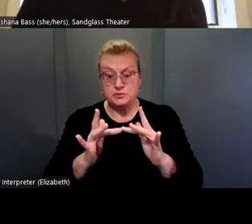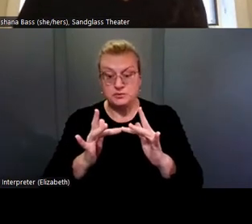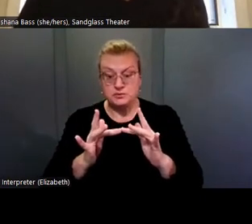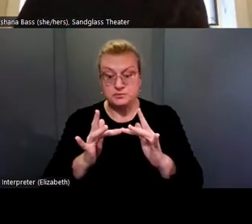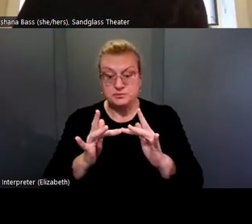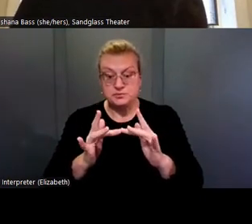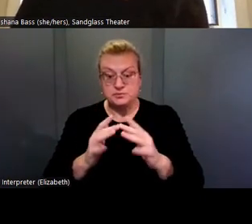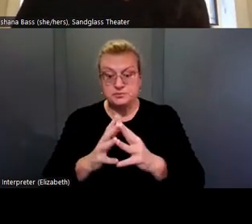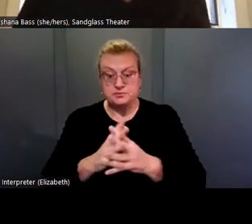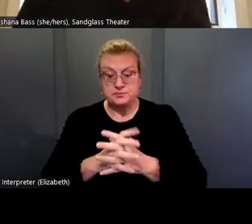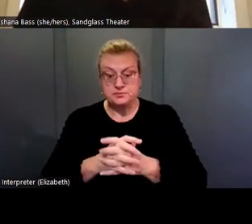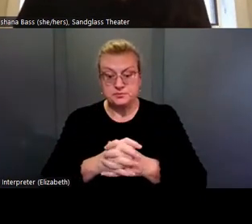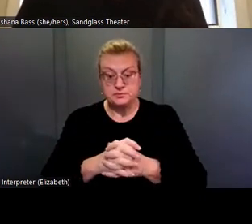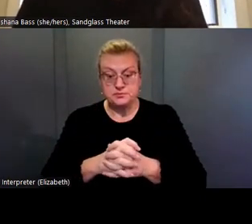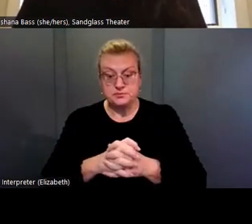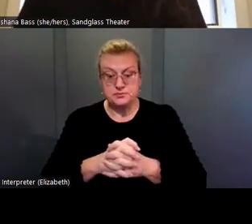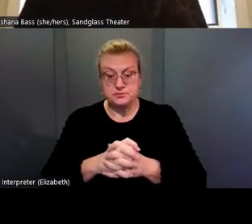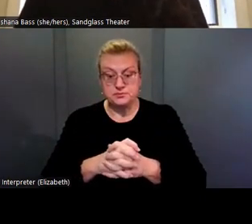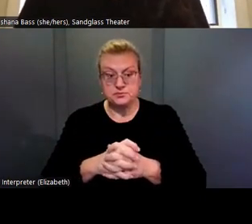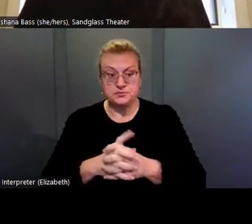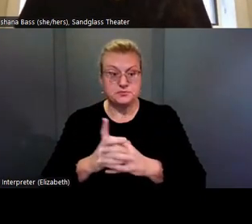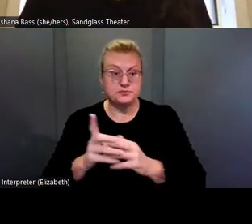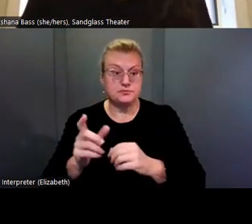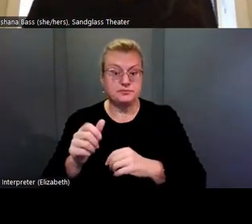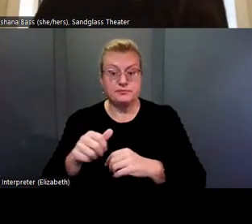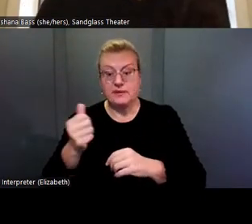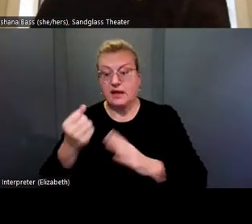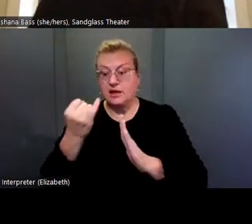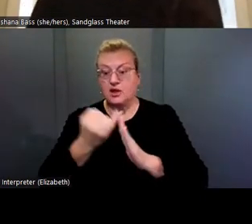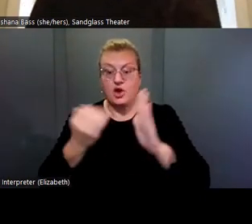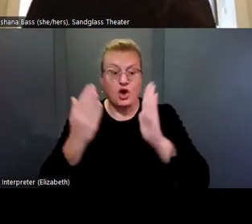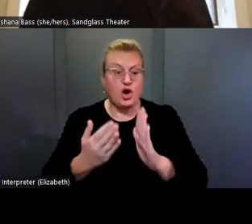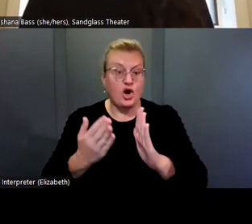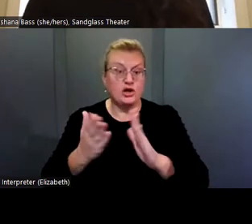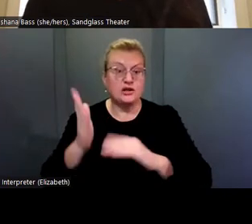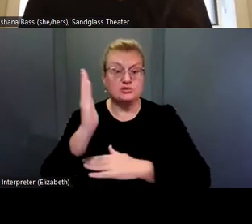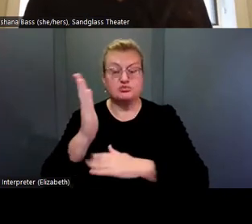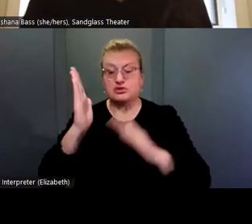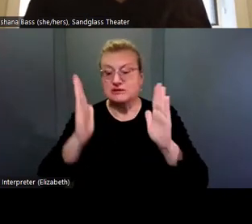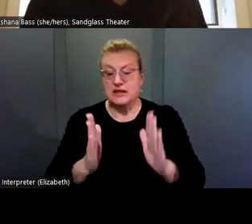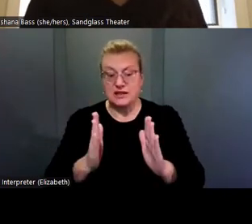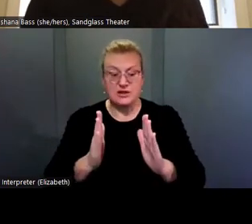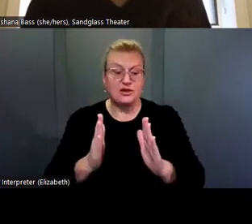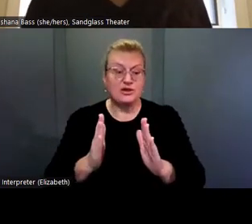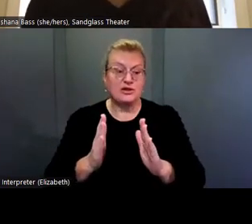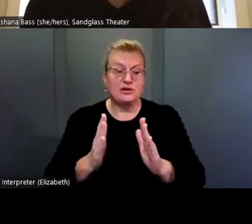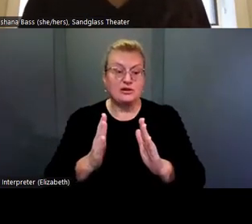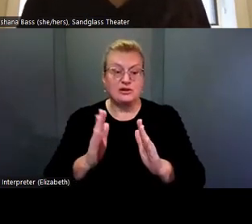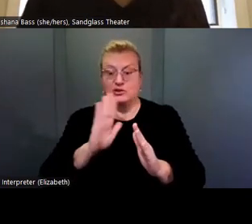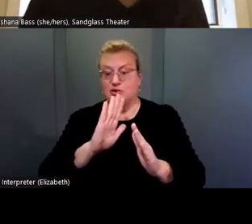Well, for any artist or presenter, your network kind of depends and is informed